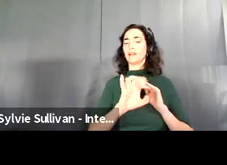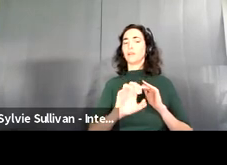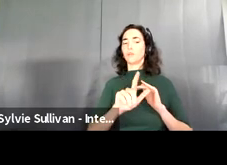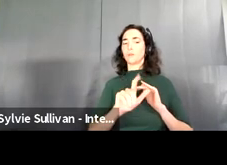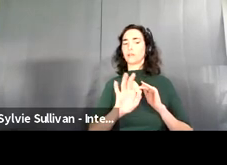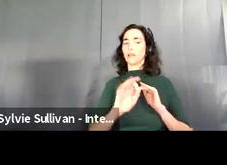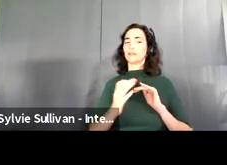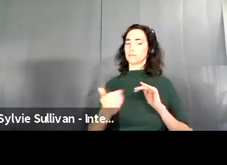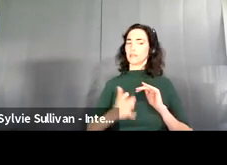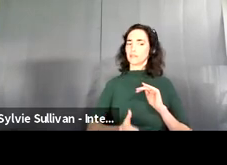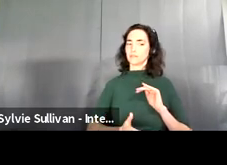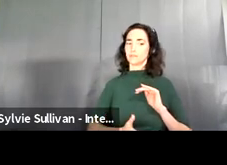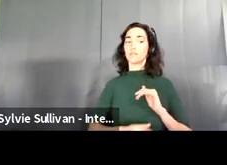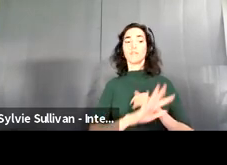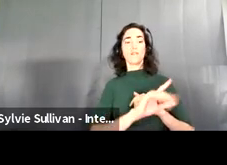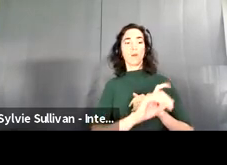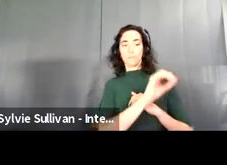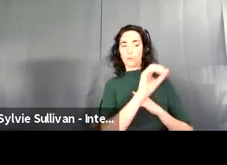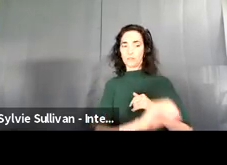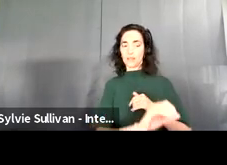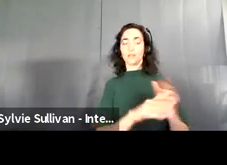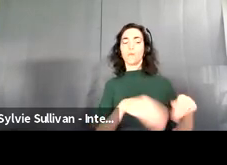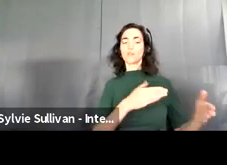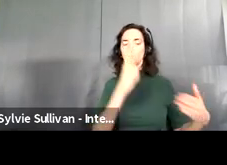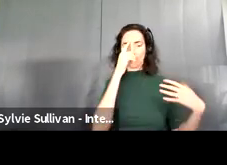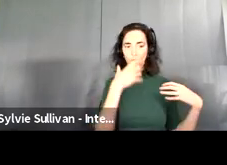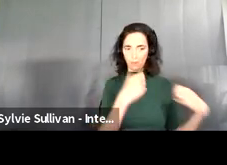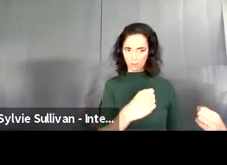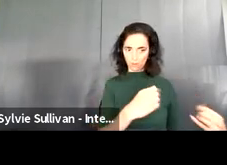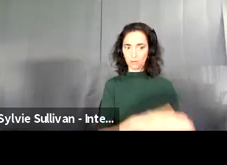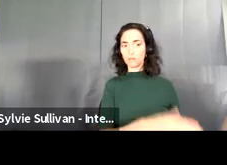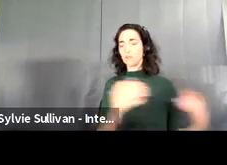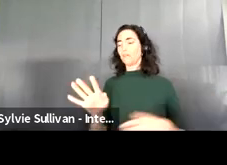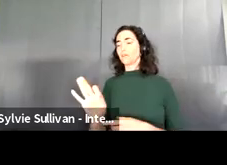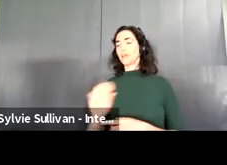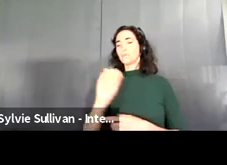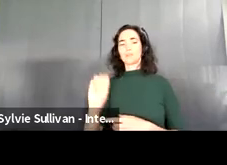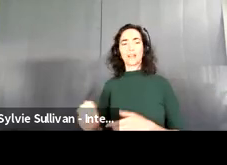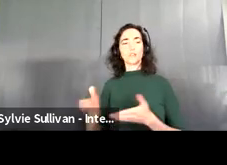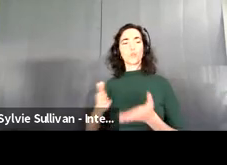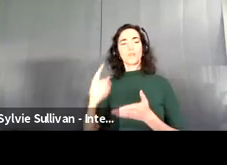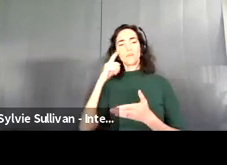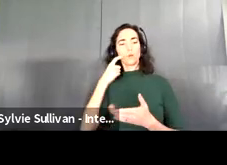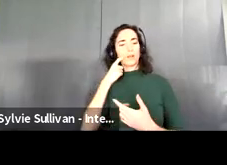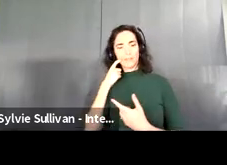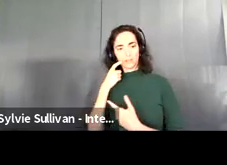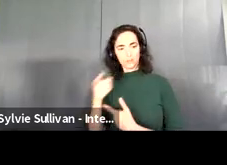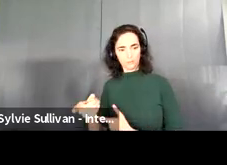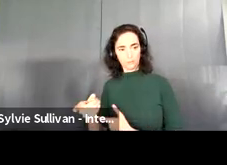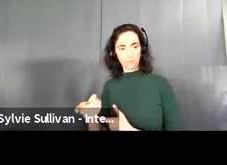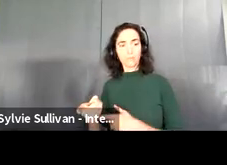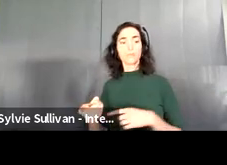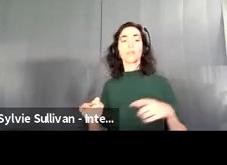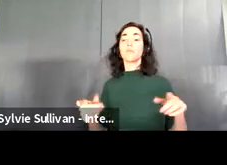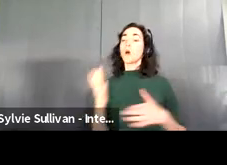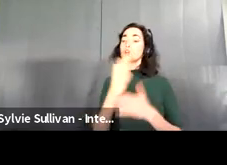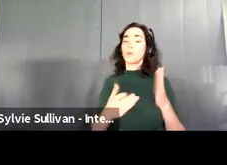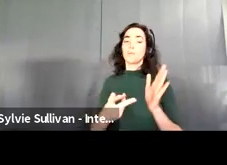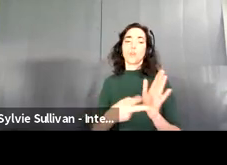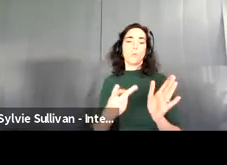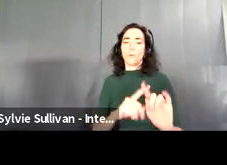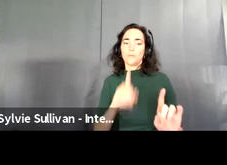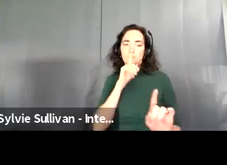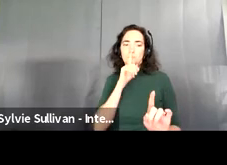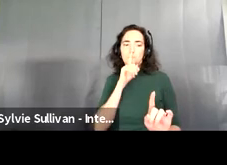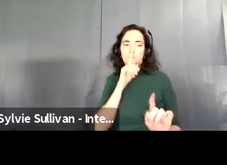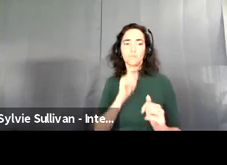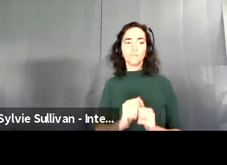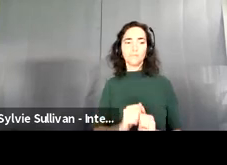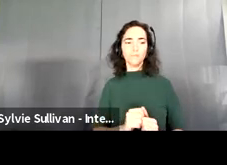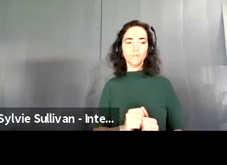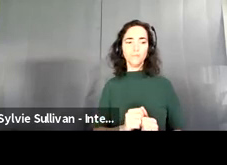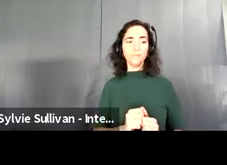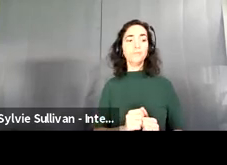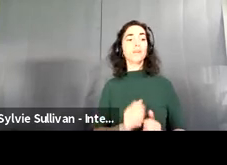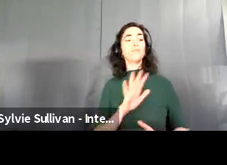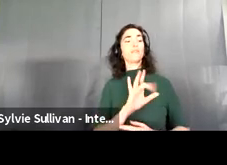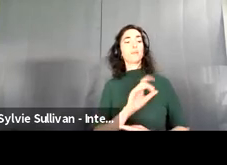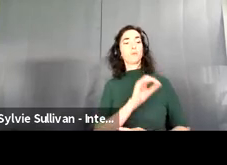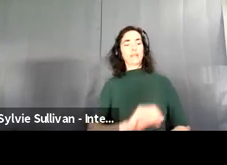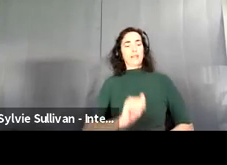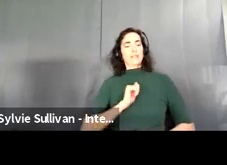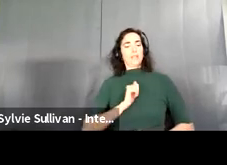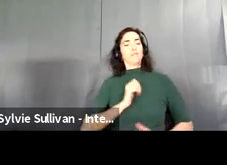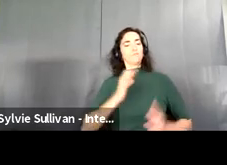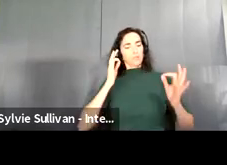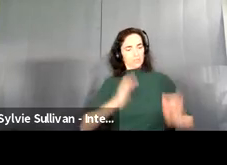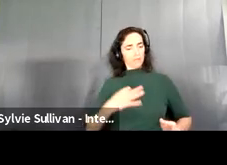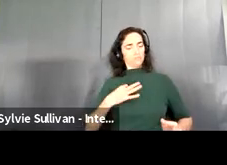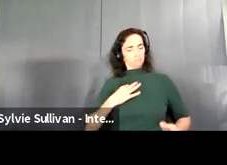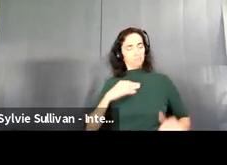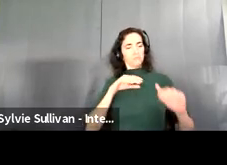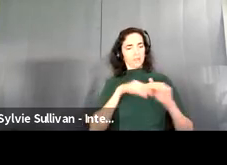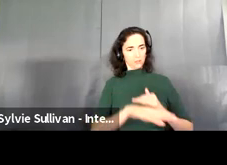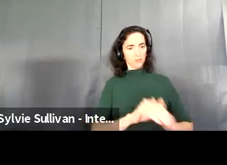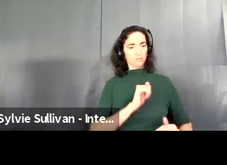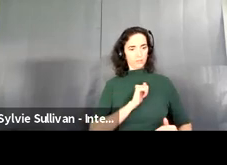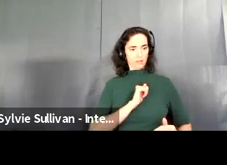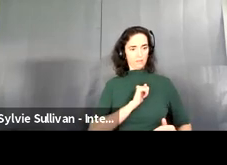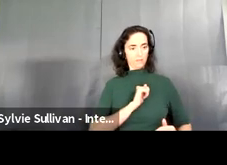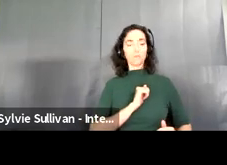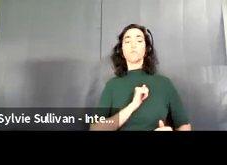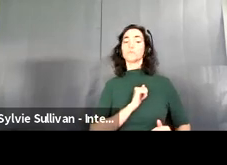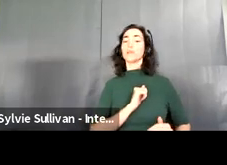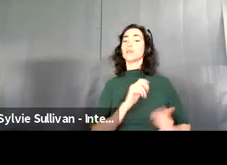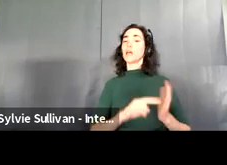51% of those individuals received mental health services. The other end 49% received substance use, and then there's a combination in there but that's not identified 58% of those guests came to the facility independently, meaning that they came on their